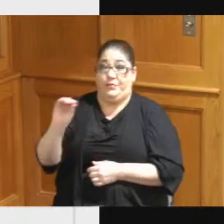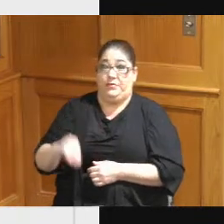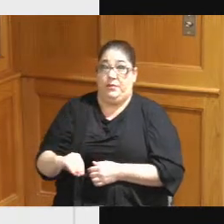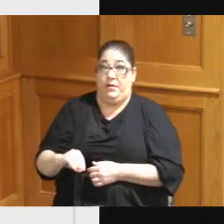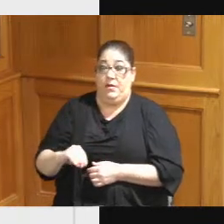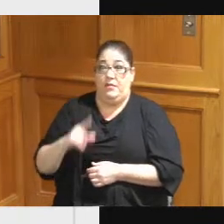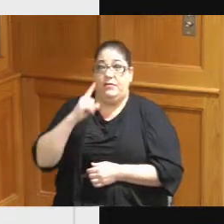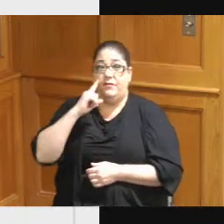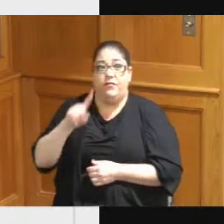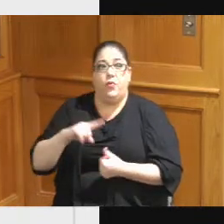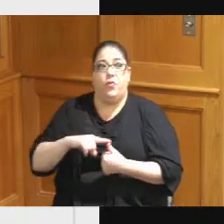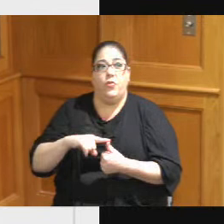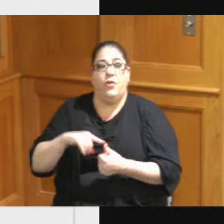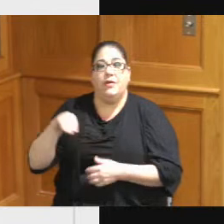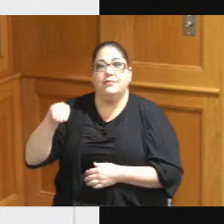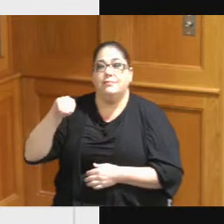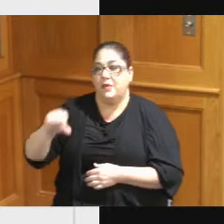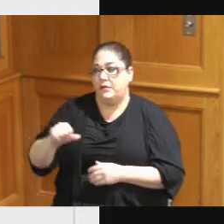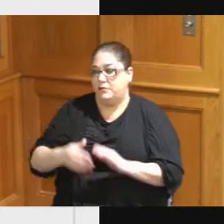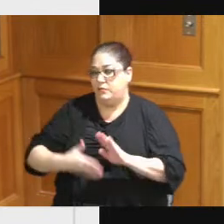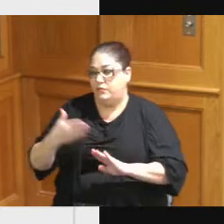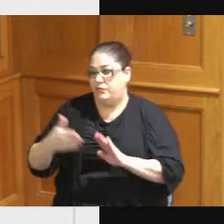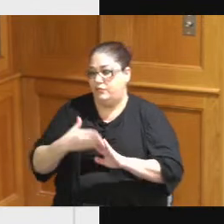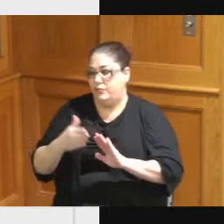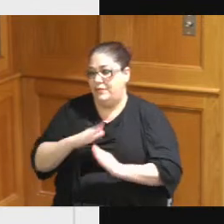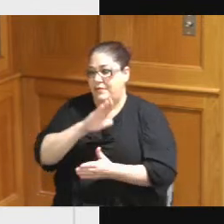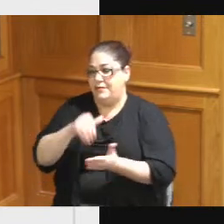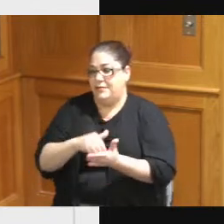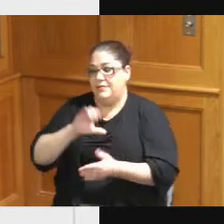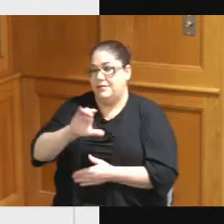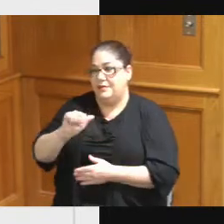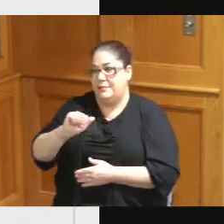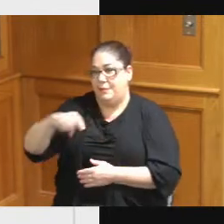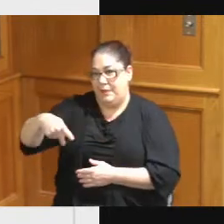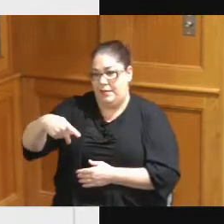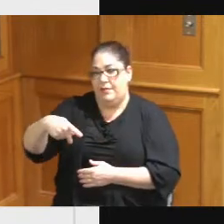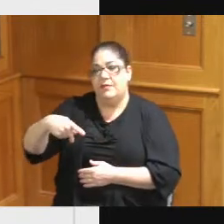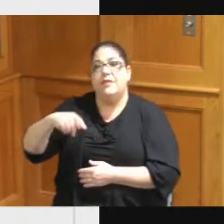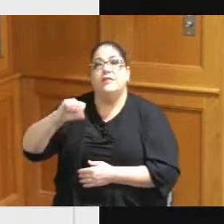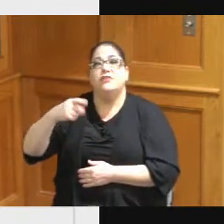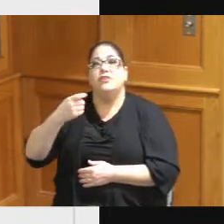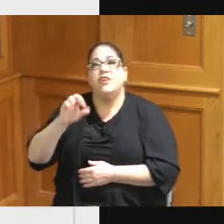the expenses of running the central access point which again is the shelter intake line